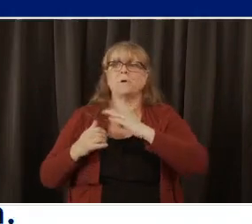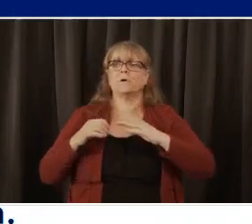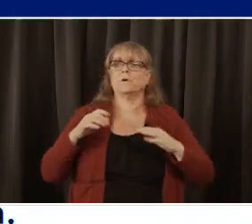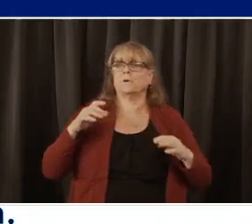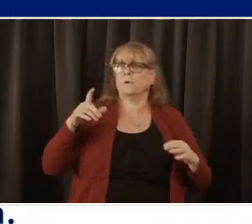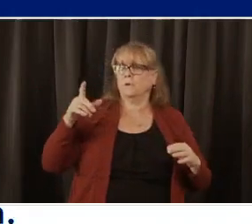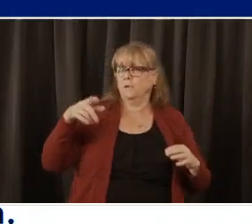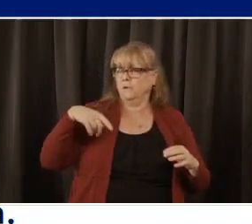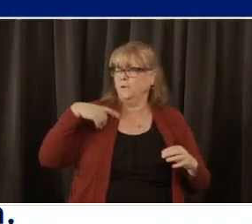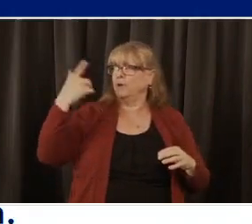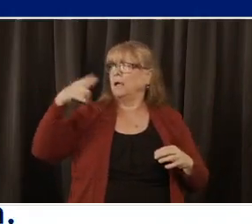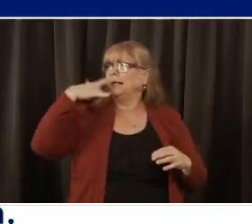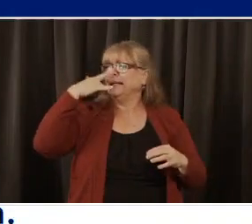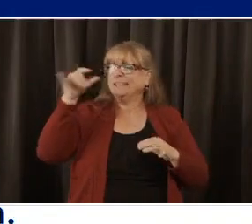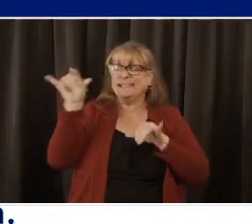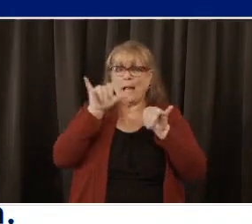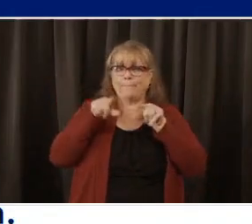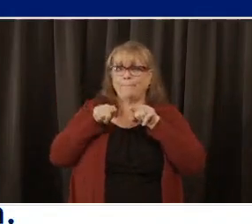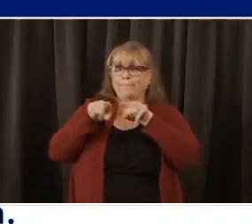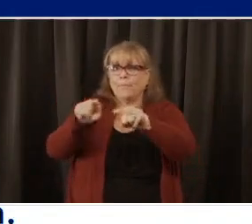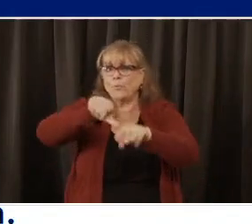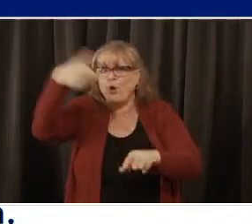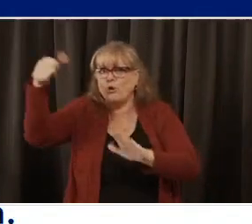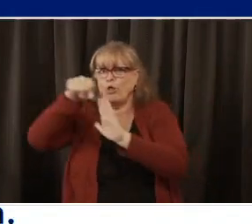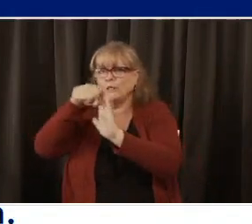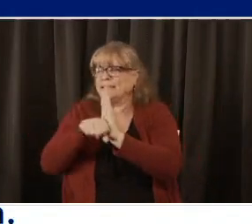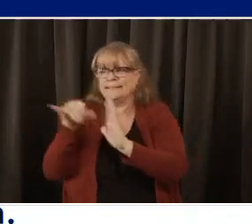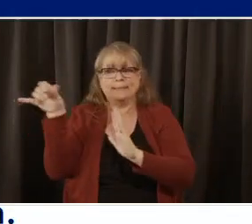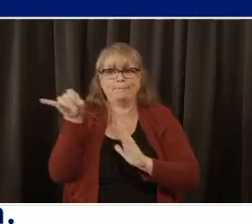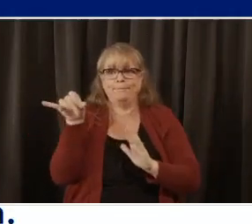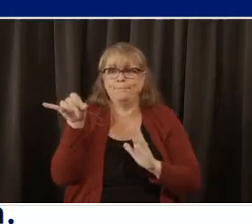But this wave is looking a little bit different we have variants that are making spread of the